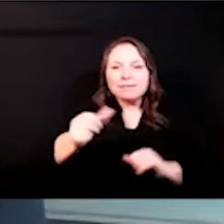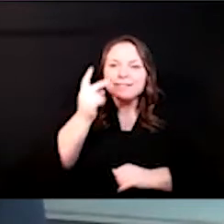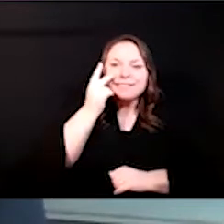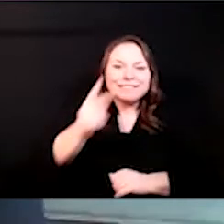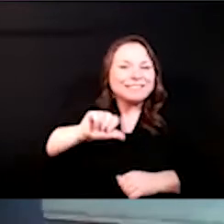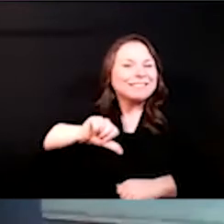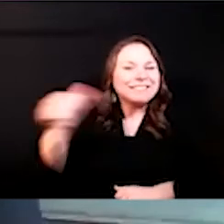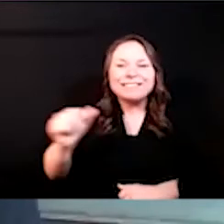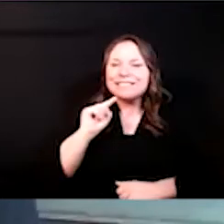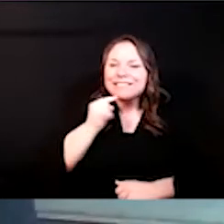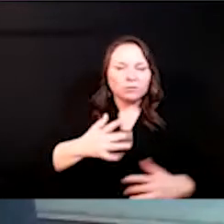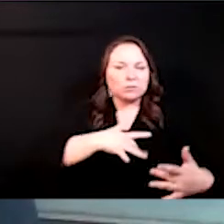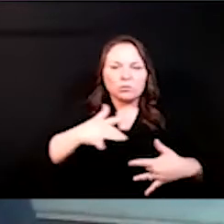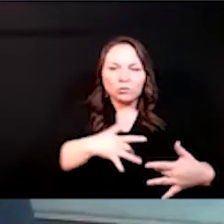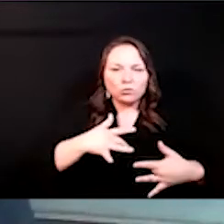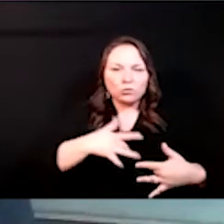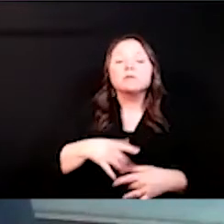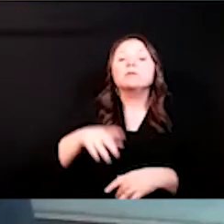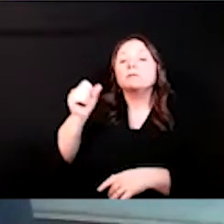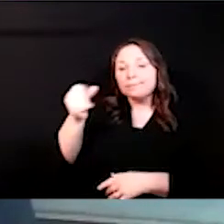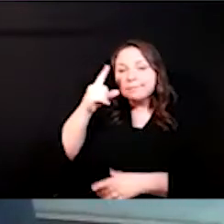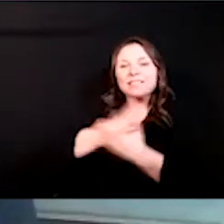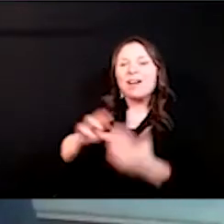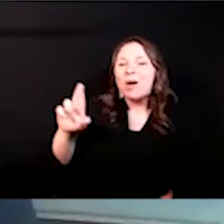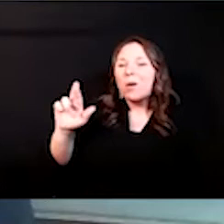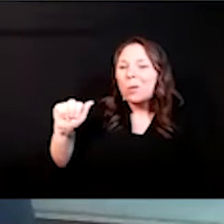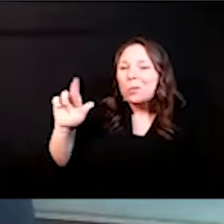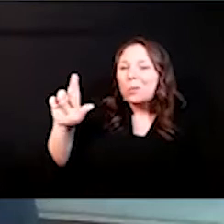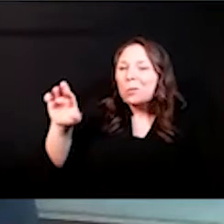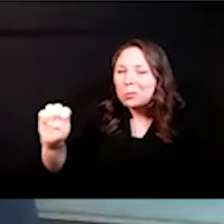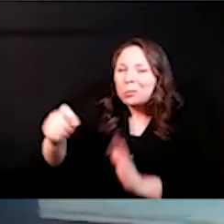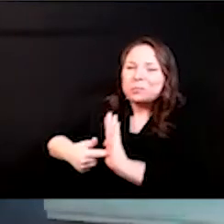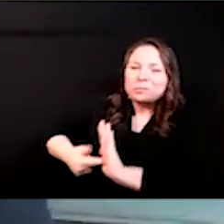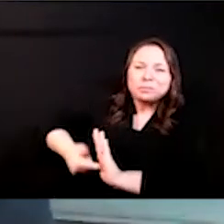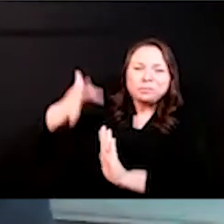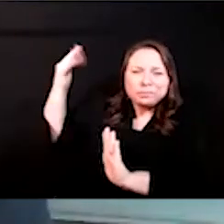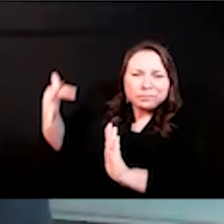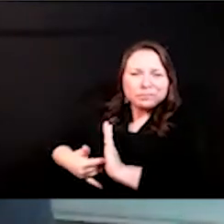STILL NOT SEEING SERIOUS SAFETY CONCERNS. ALTHOUGH, SOME VERY RARE ADVERSE EVENTS HAVE BEEN REPORTED BUT THESE